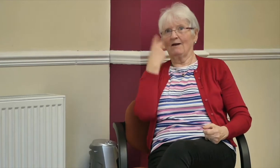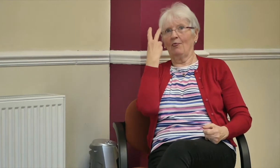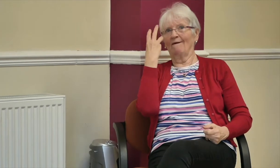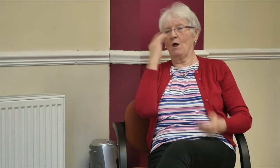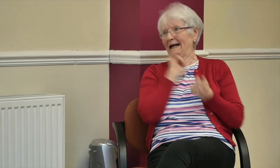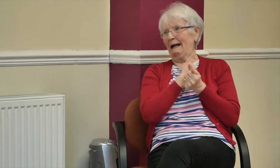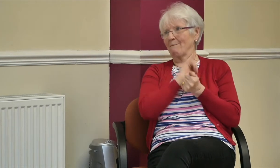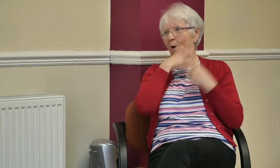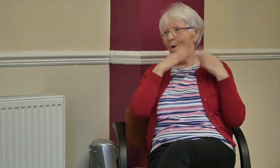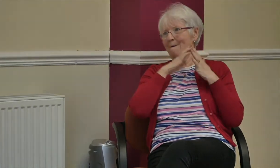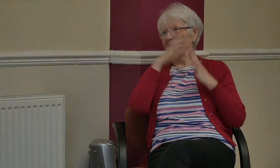I still have 3 or 4 at home!